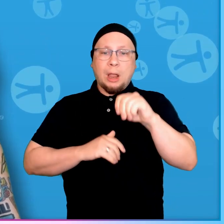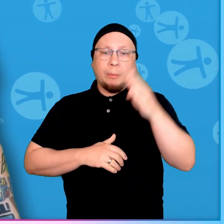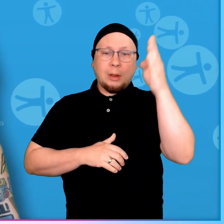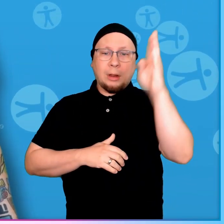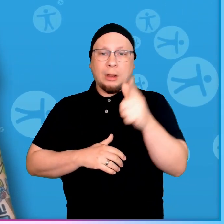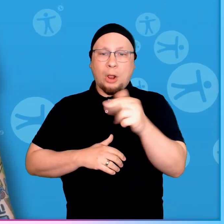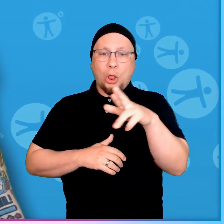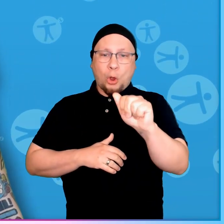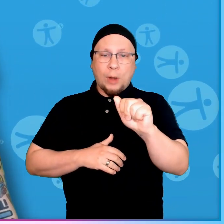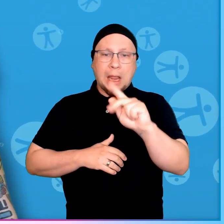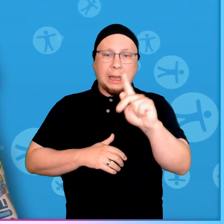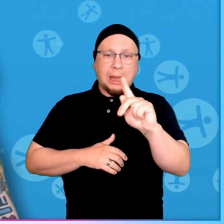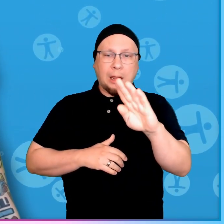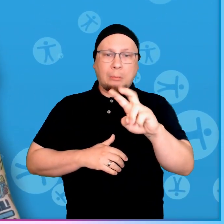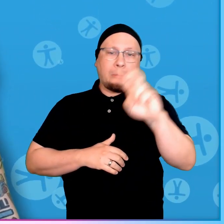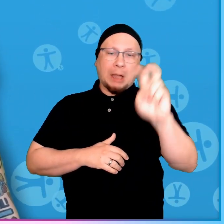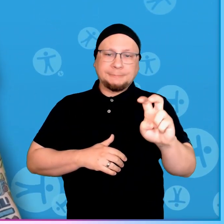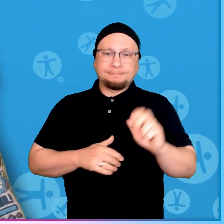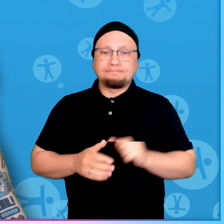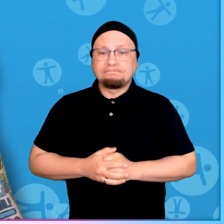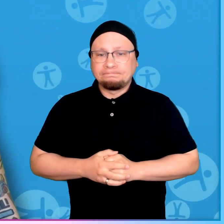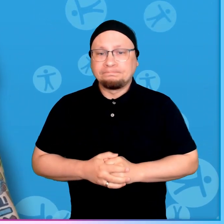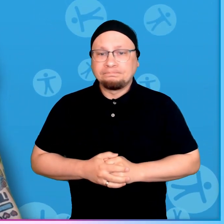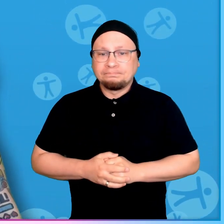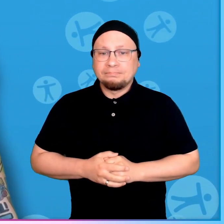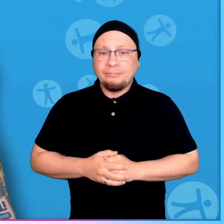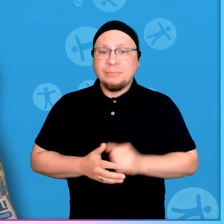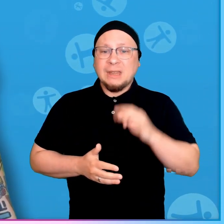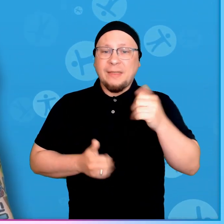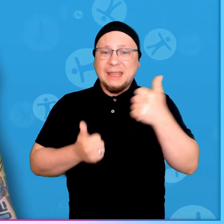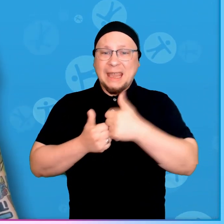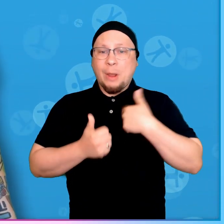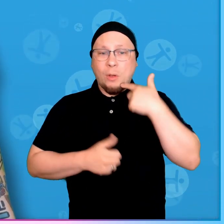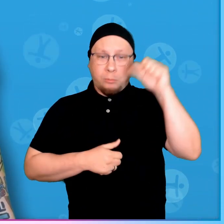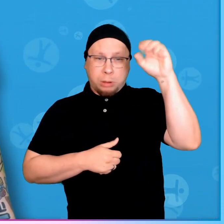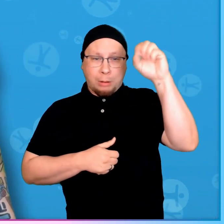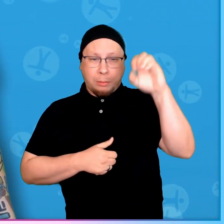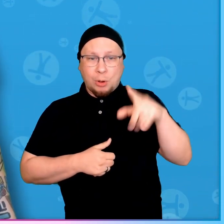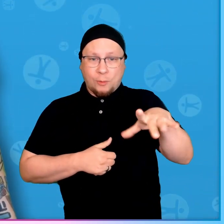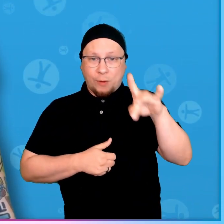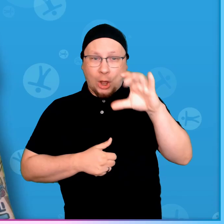If you’d like to find most of this year’s showcase titles in a single place, we have a Steam Sale